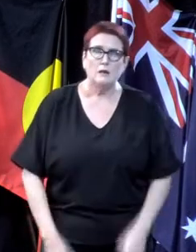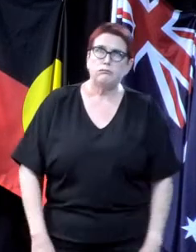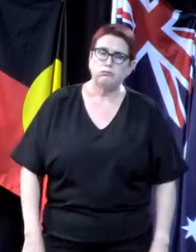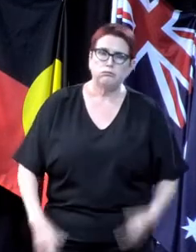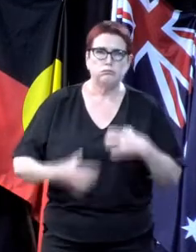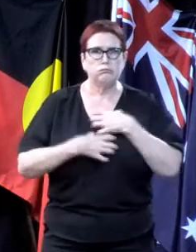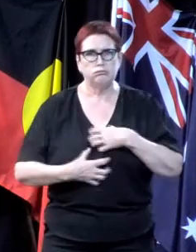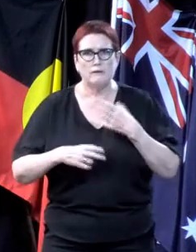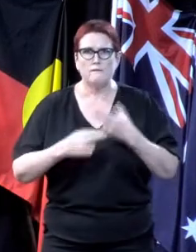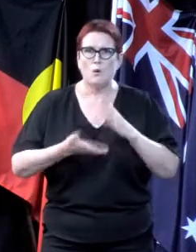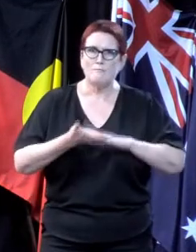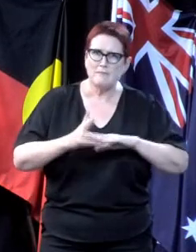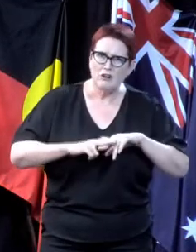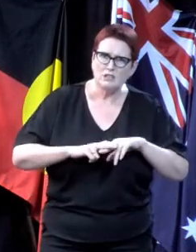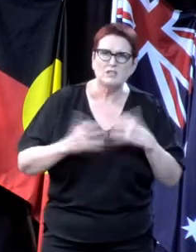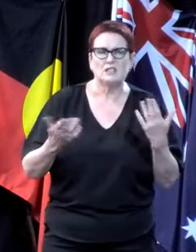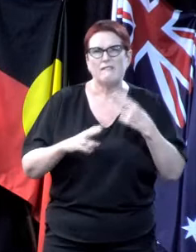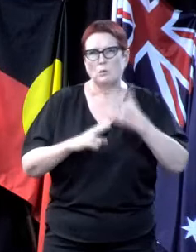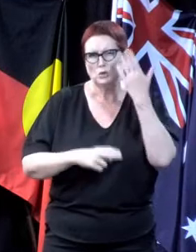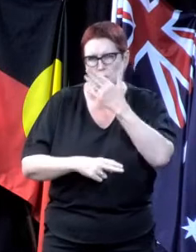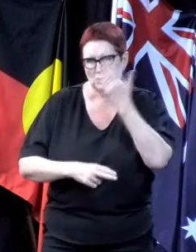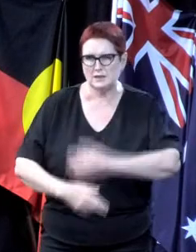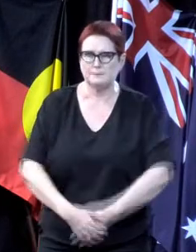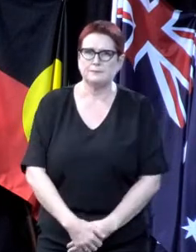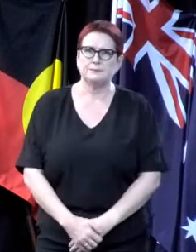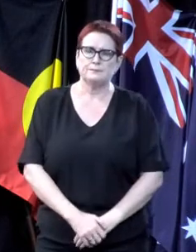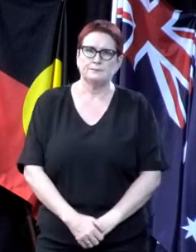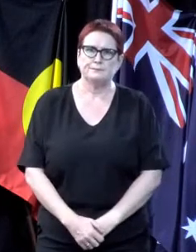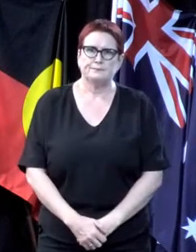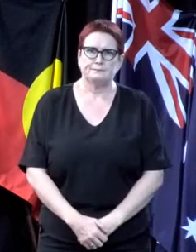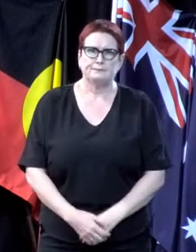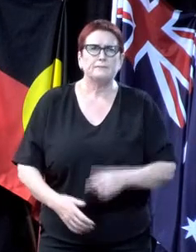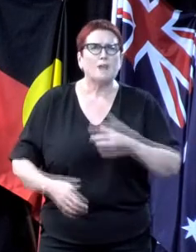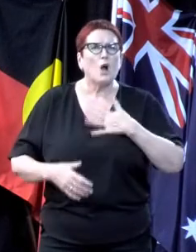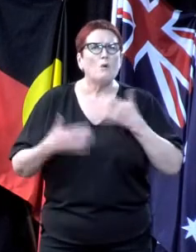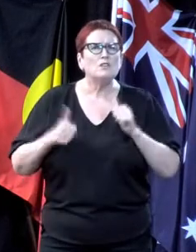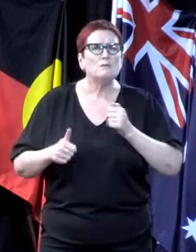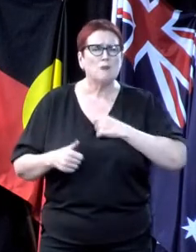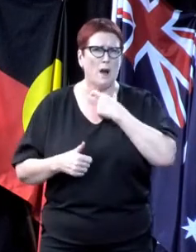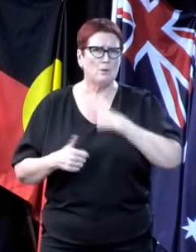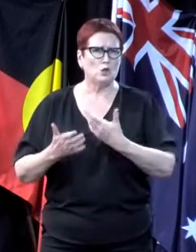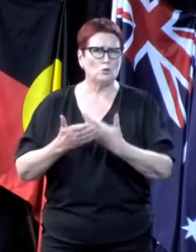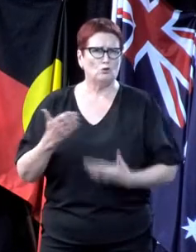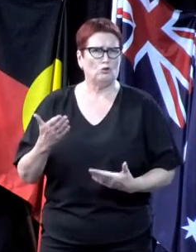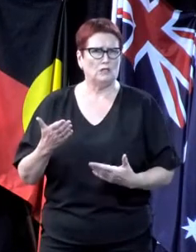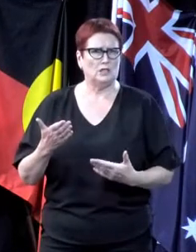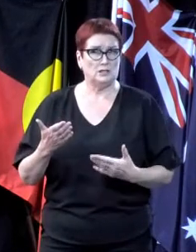Can I end on a personal story? DR MELLIFONT: Certainly. From this week. Our school received a call